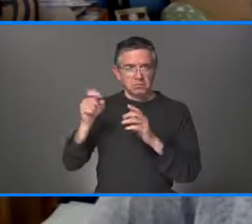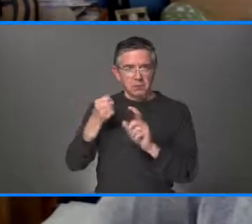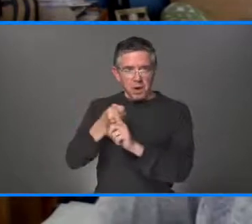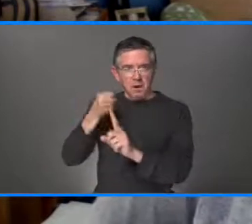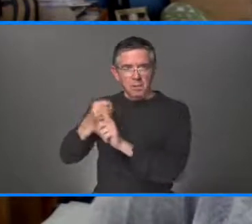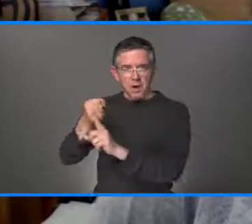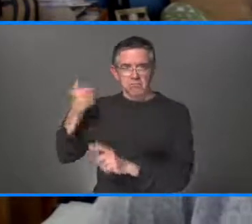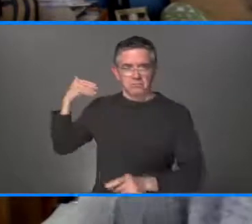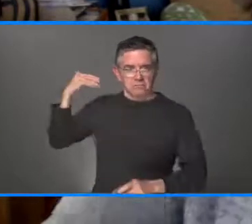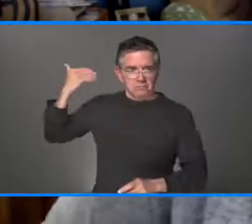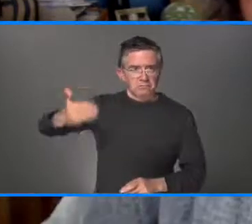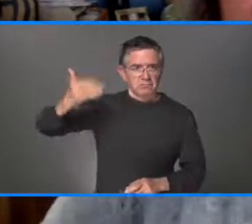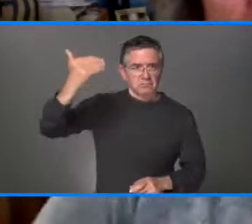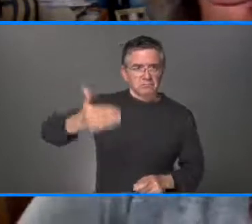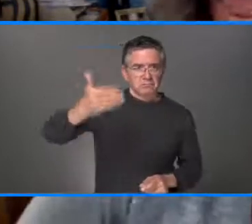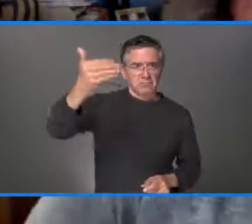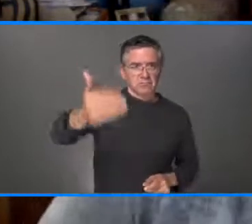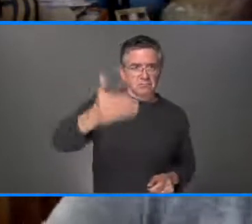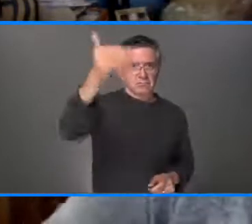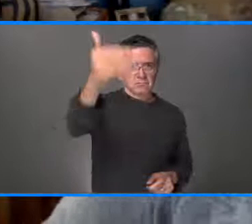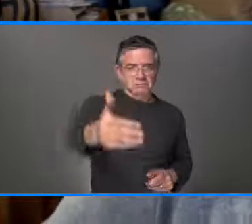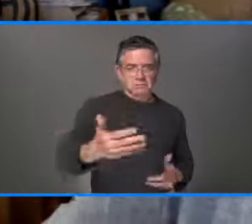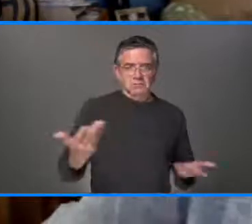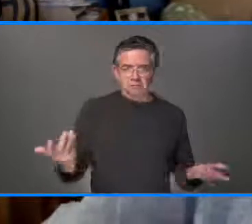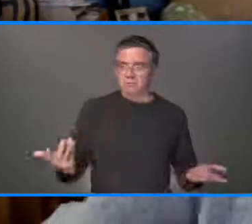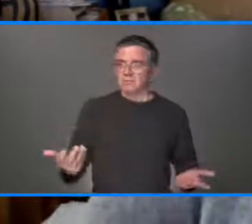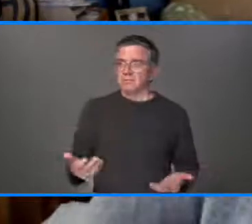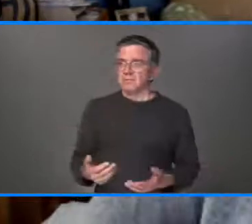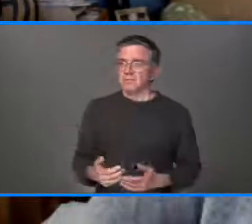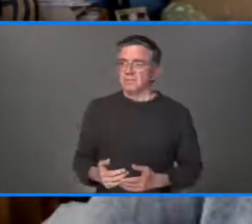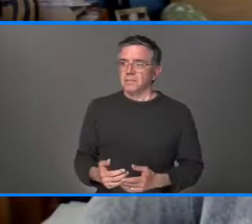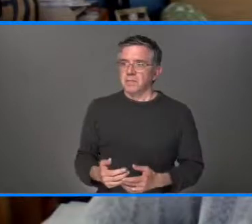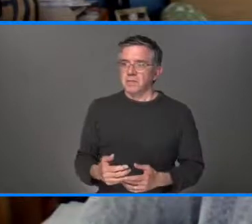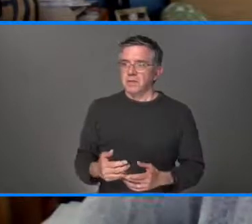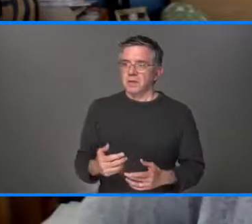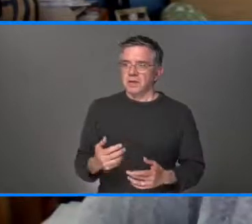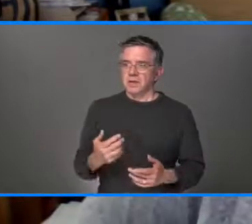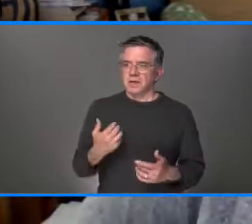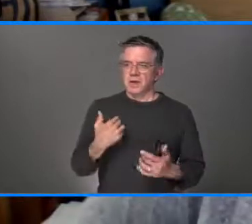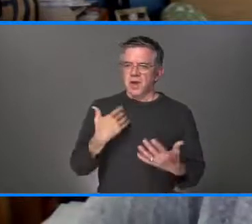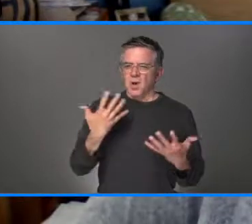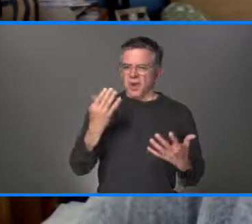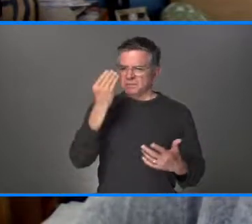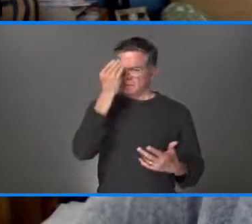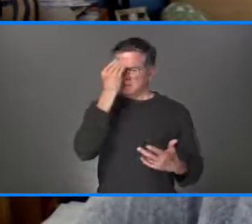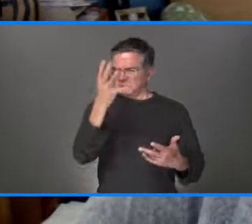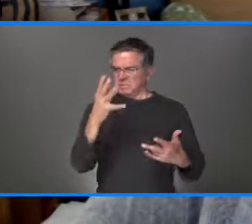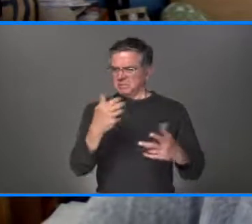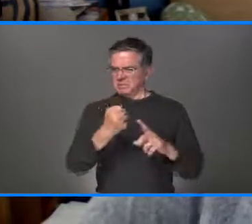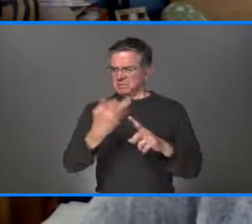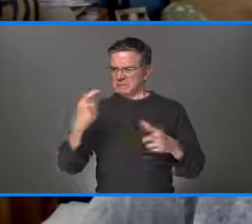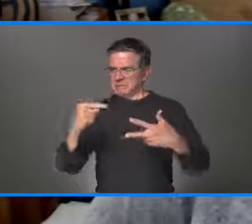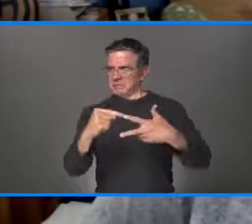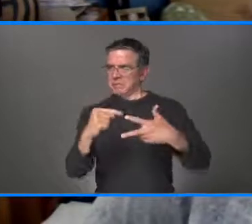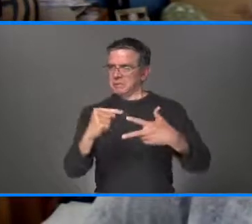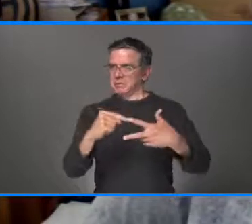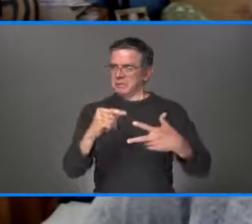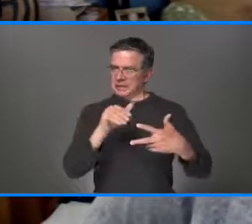when my son decides to get vaccinated, 'cause I'm working on him pretty hard these days. But I haven't found the magic thing,